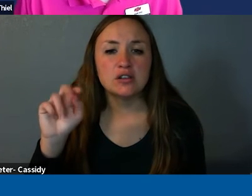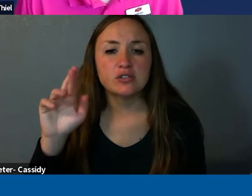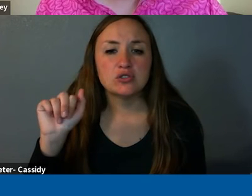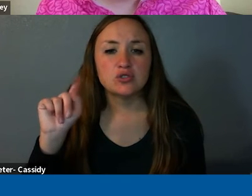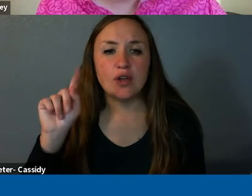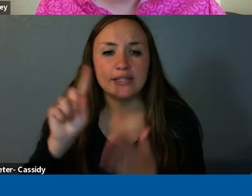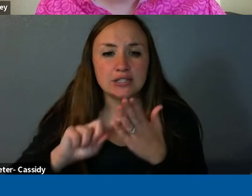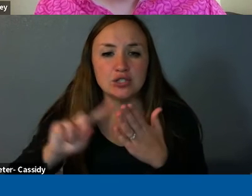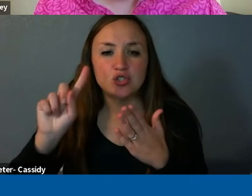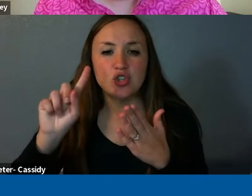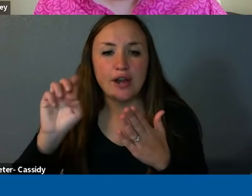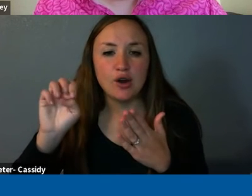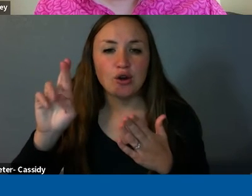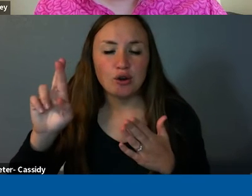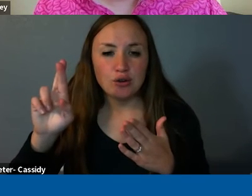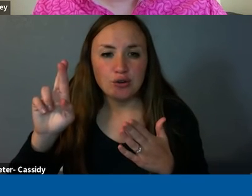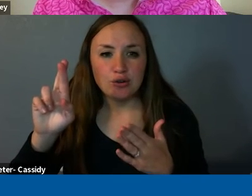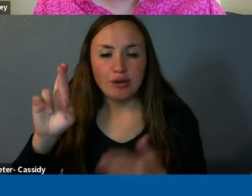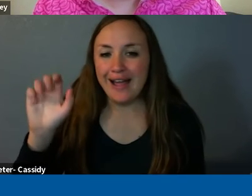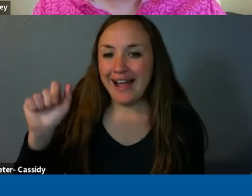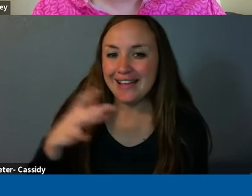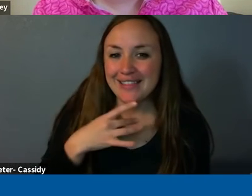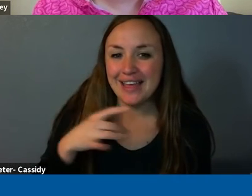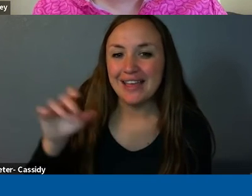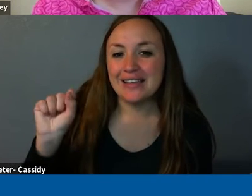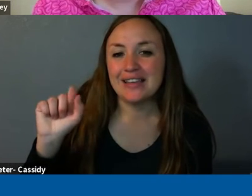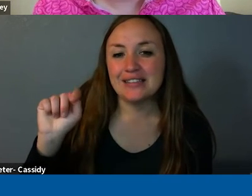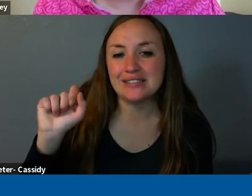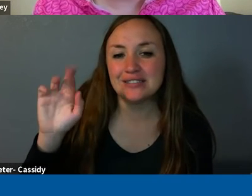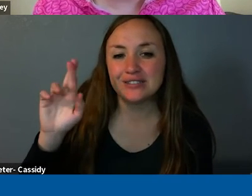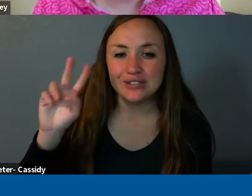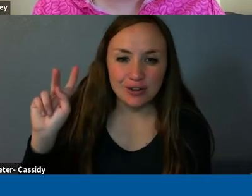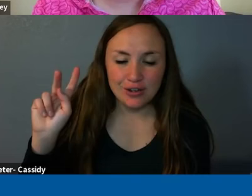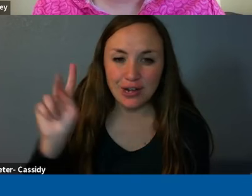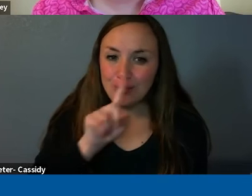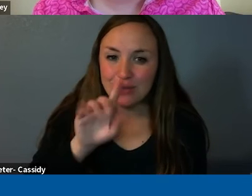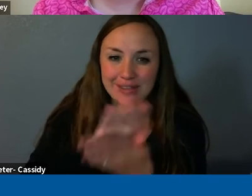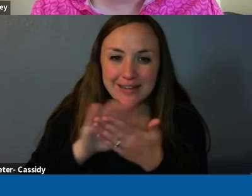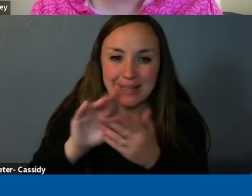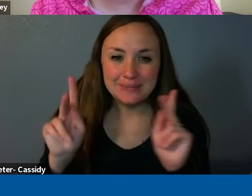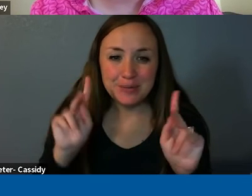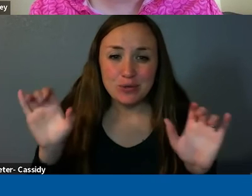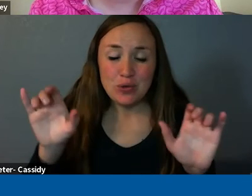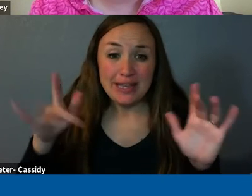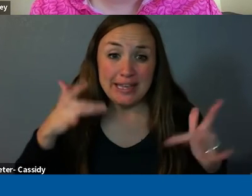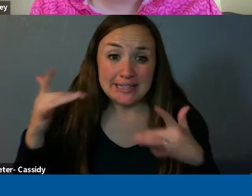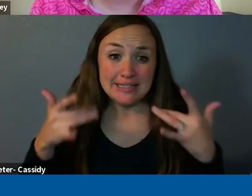(chuckles) Yeah, I like Stark, really nice folks doing some exciting things.